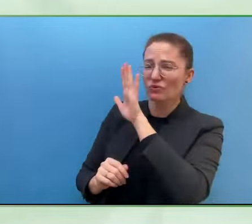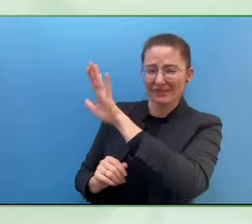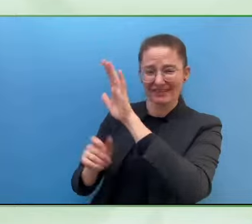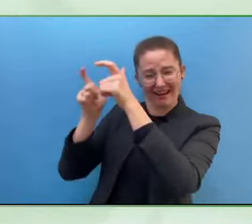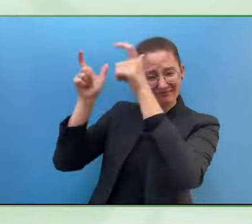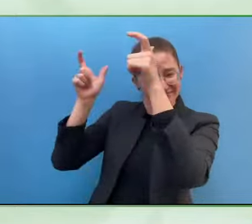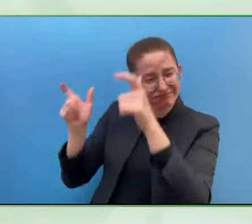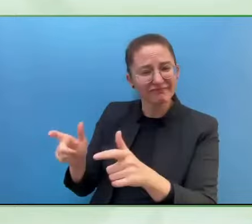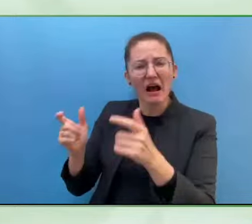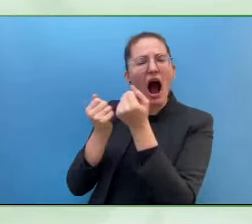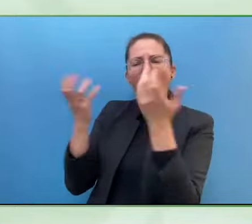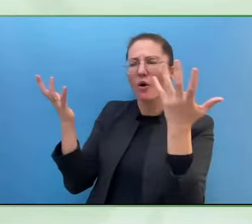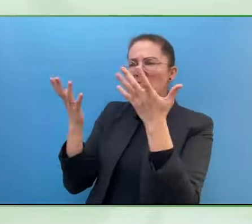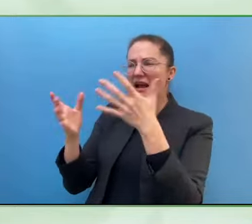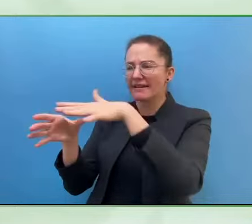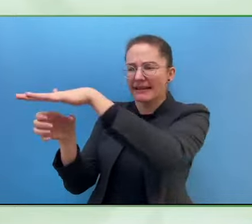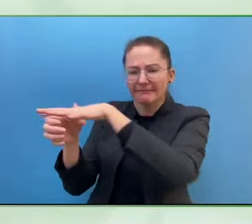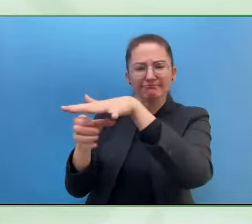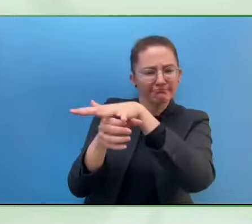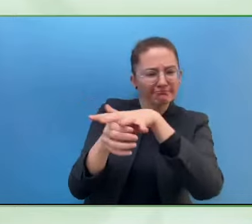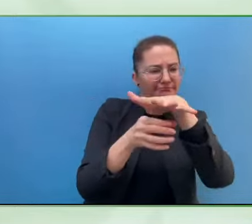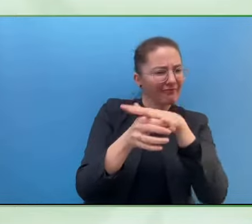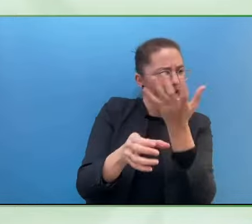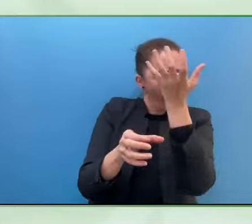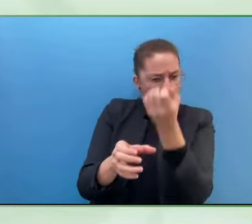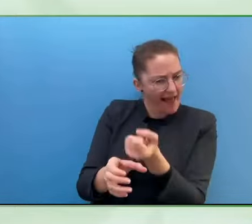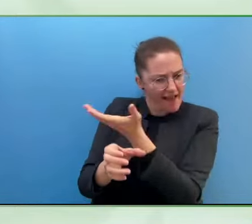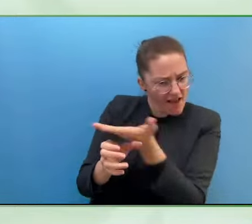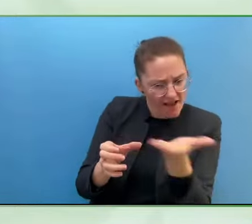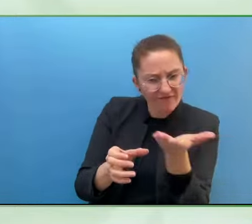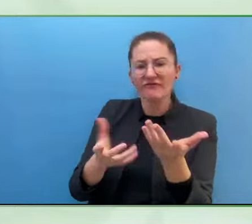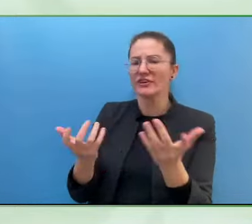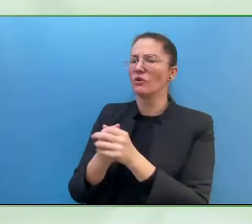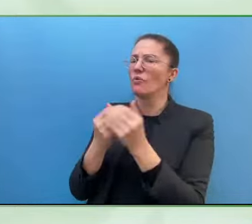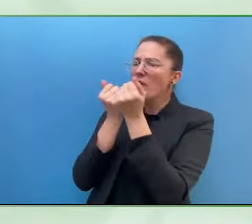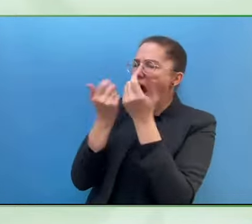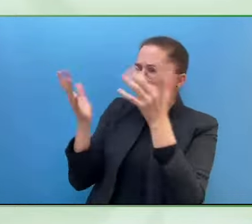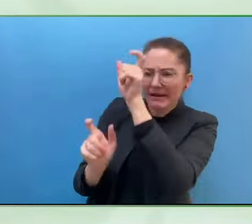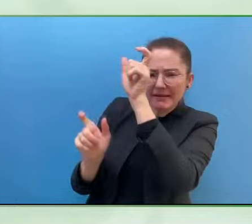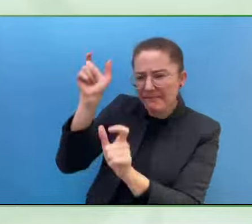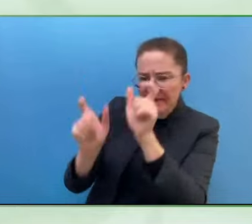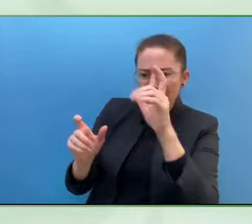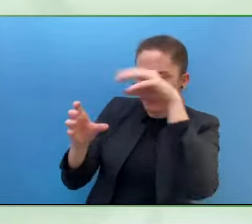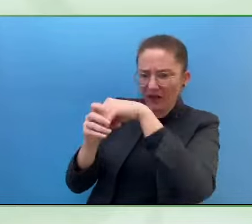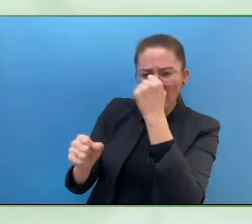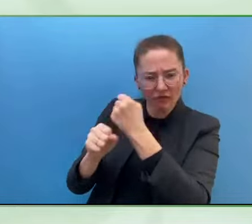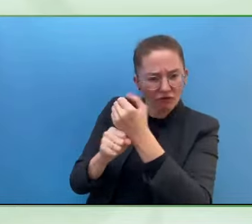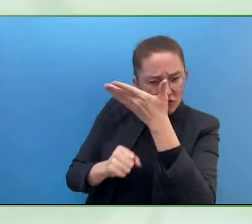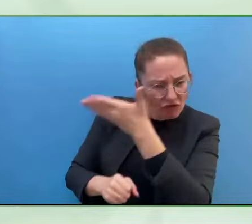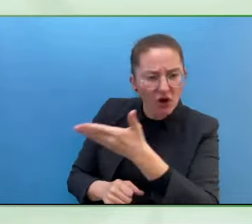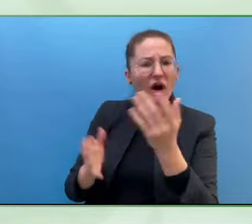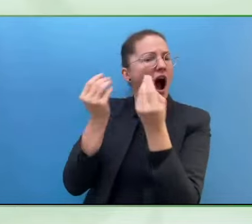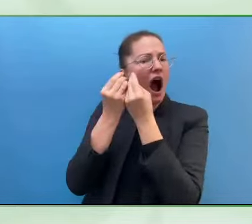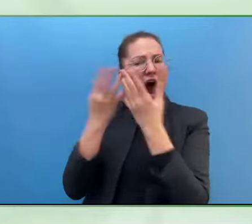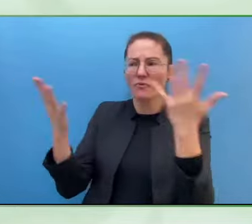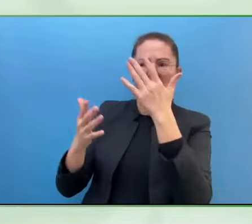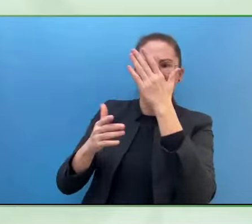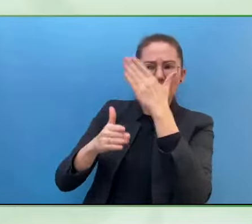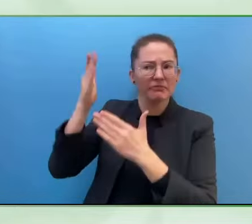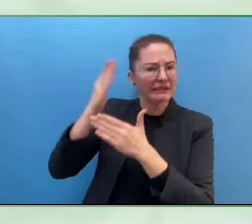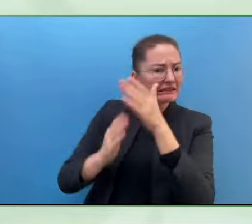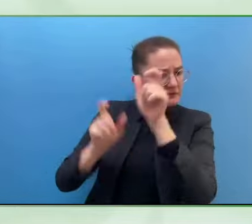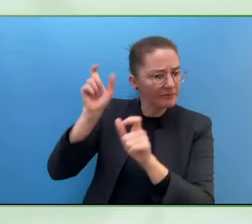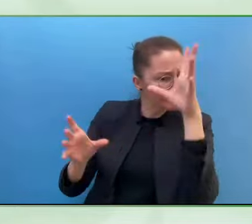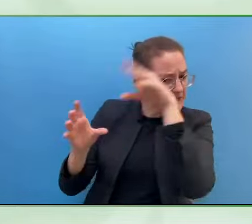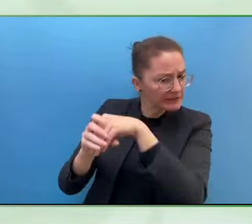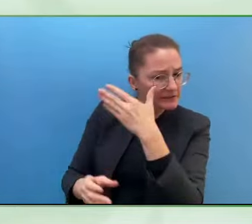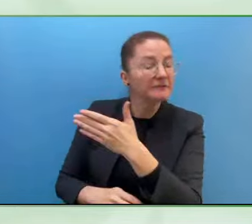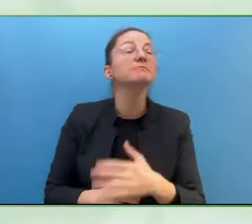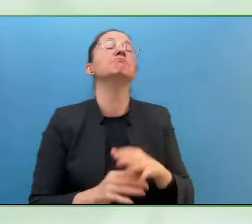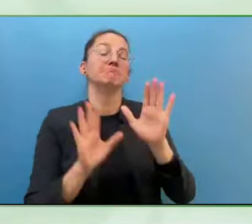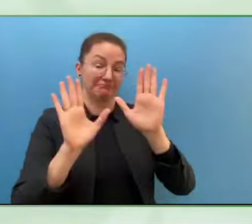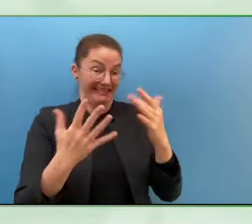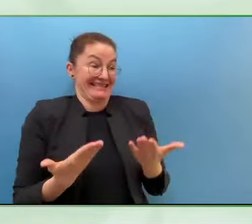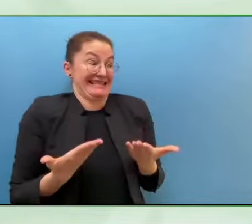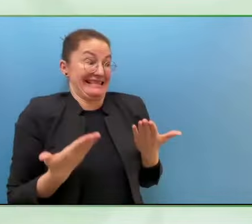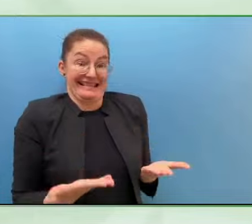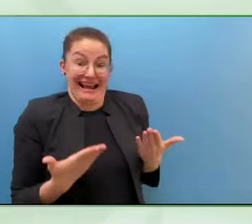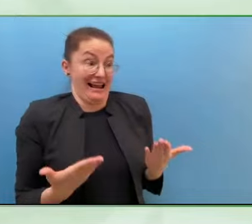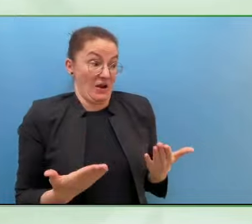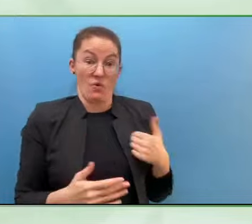We have approximately 4500 employees, and we have a designated team for disability management